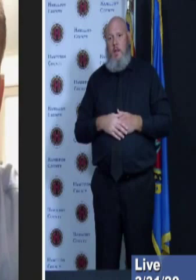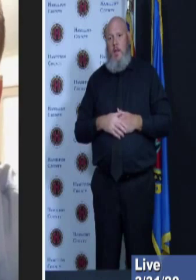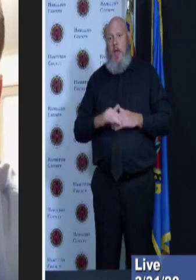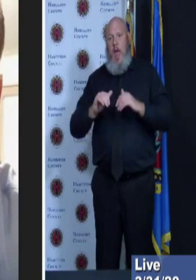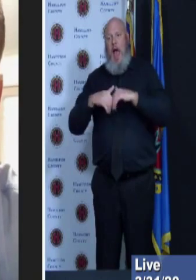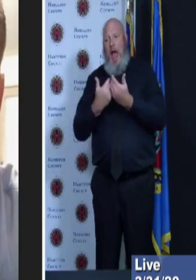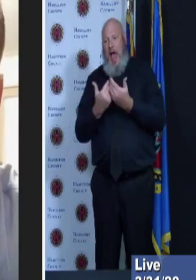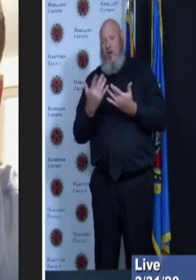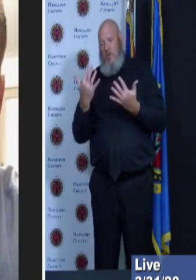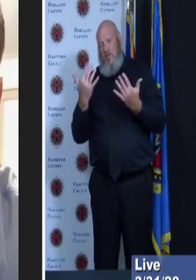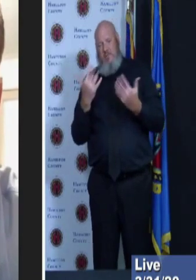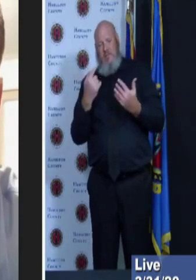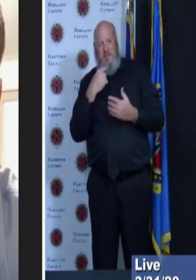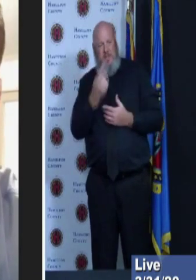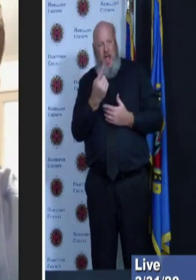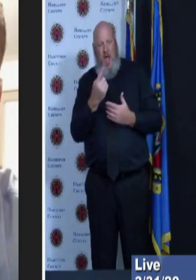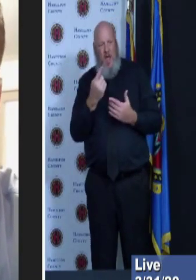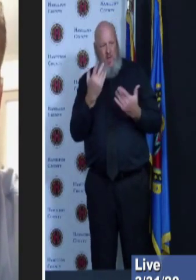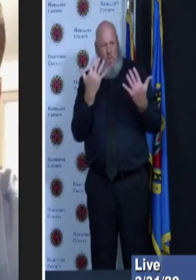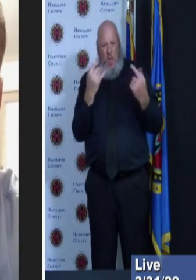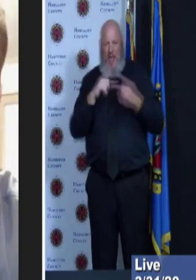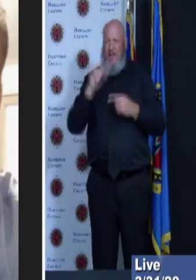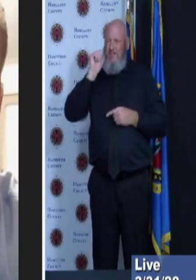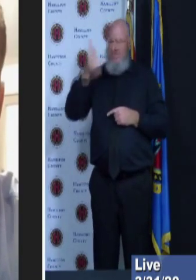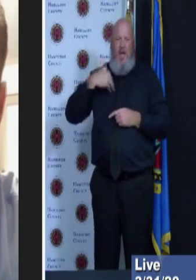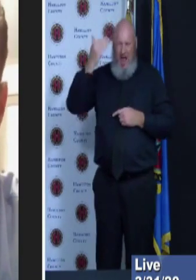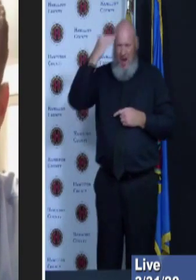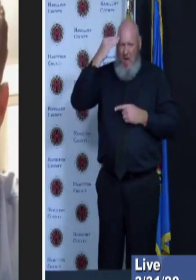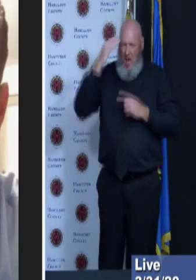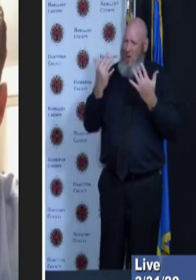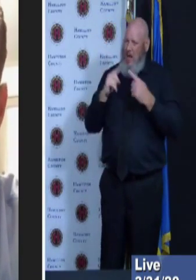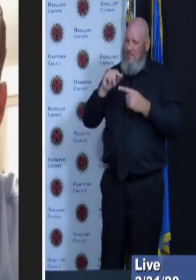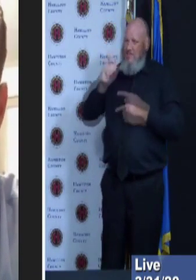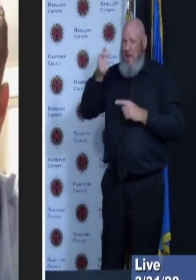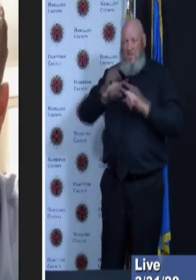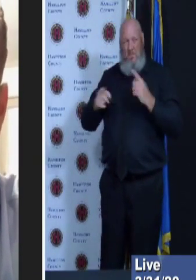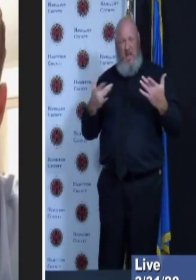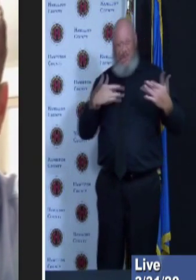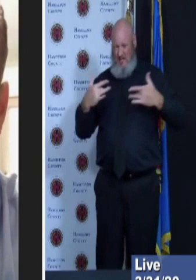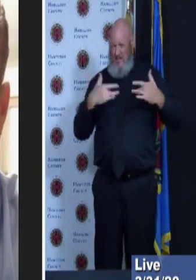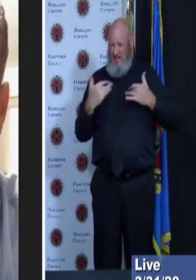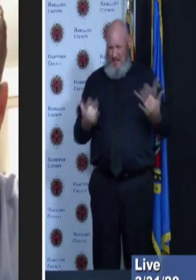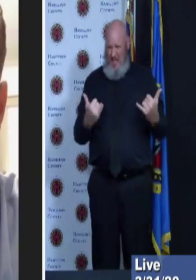you say to be first of all how many how many workers do we have are we